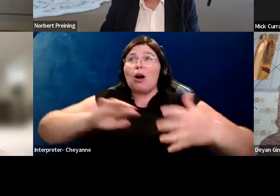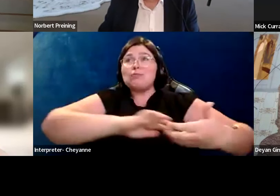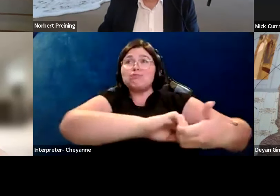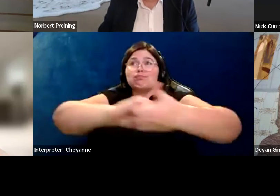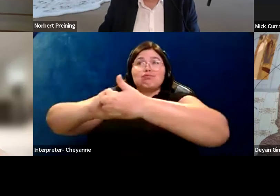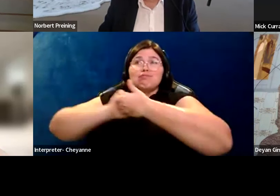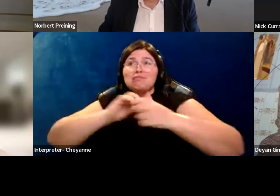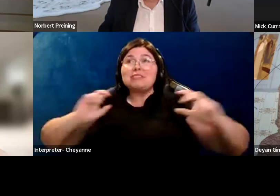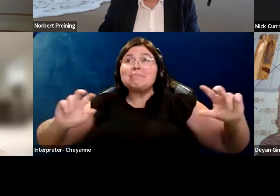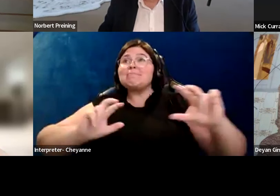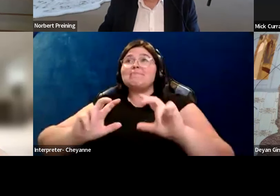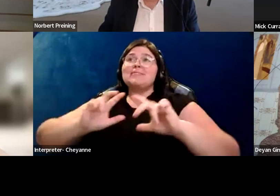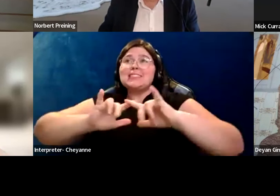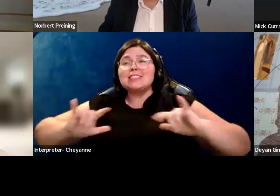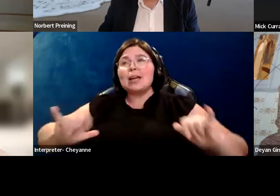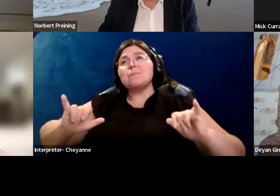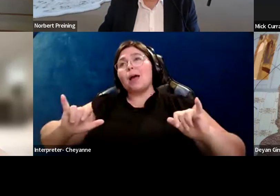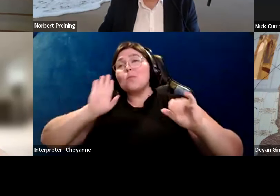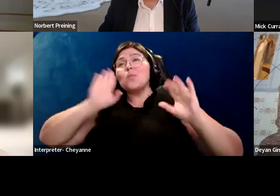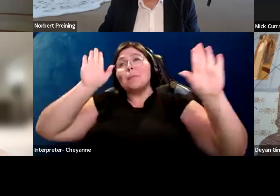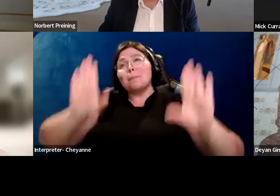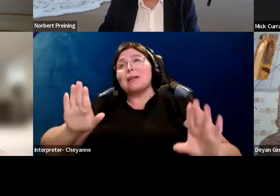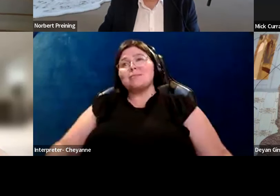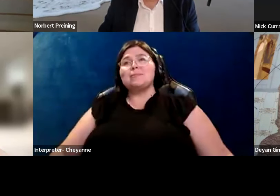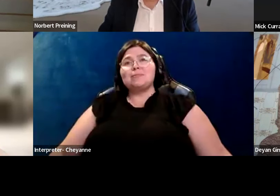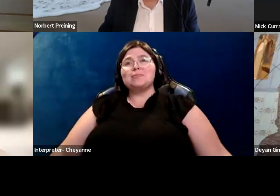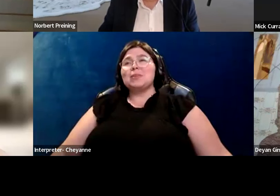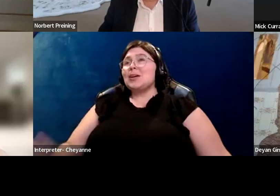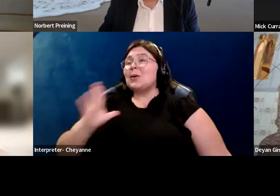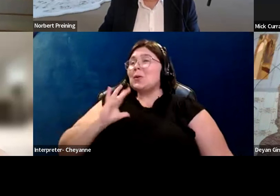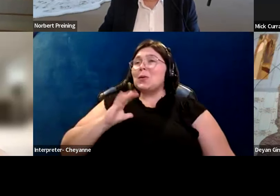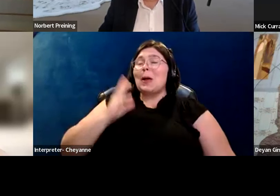And that would be amazing. That's a beautiful thought to end on.